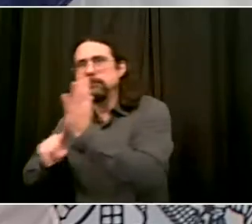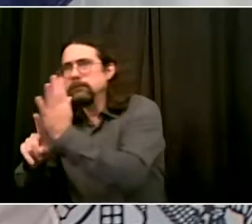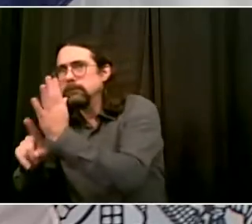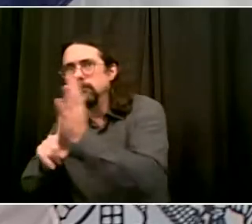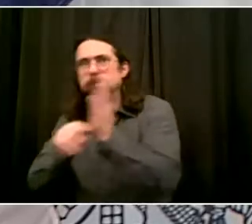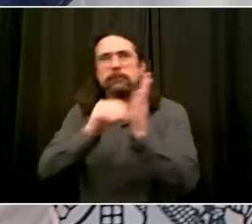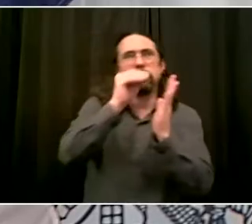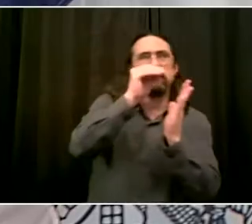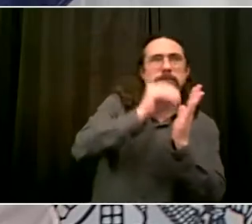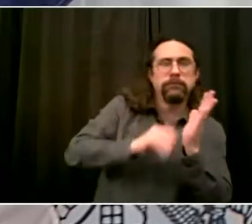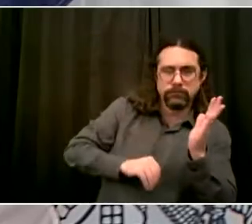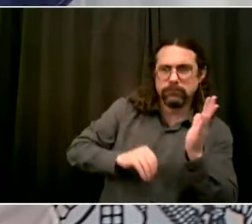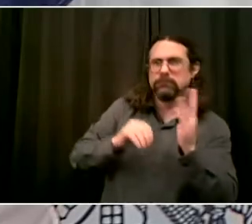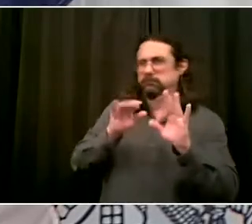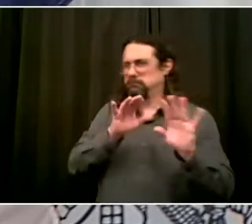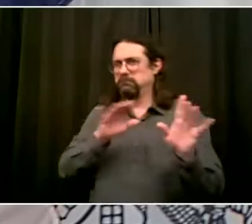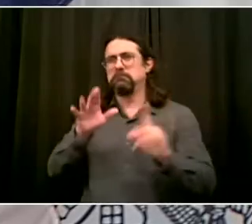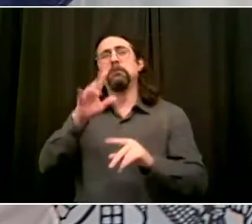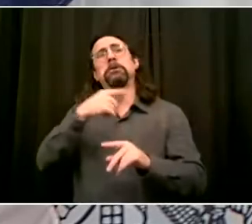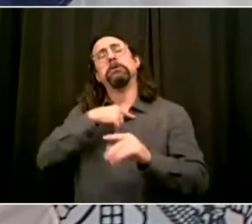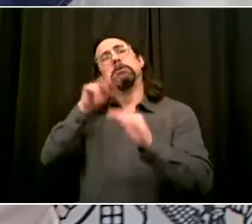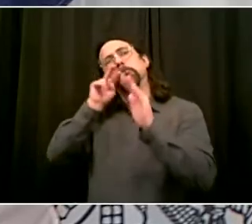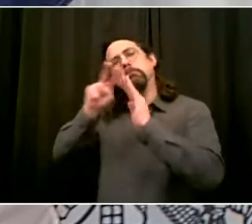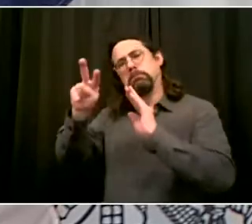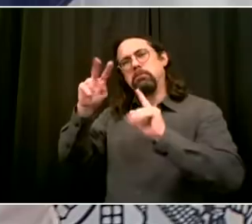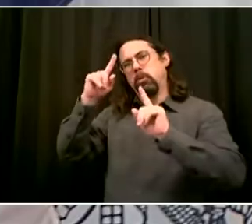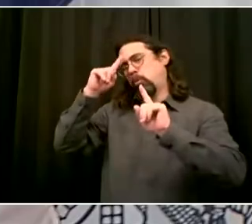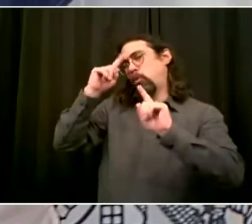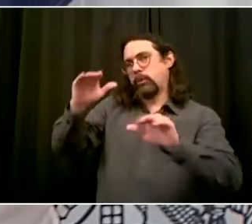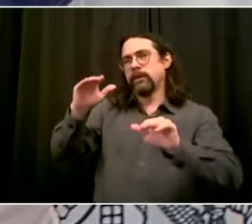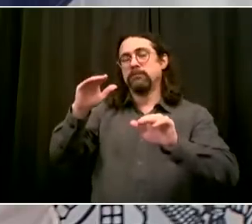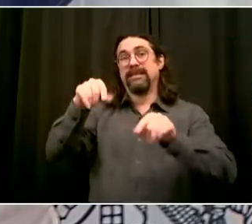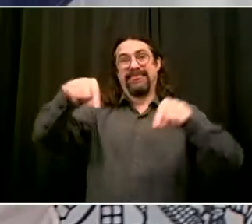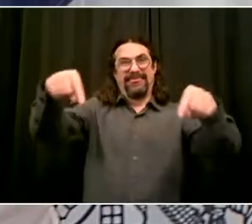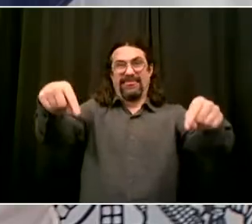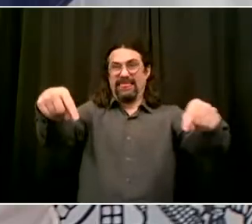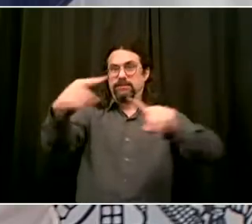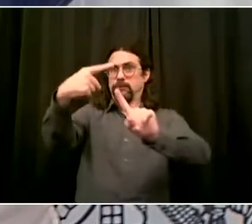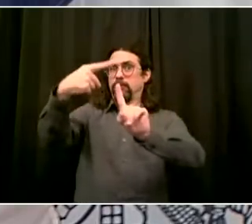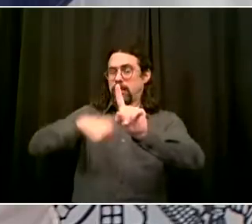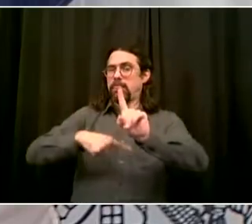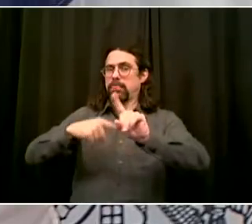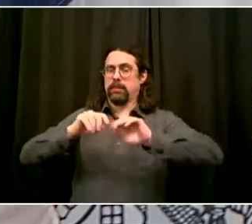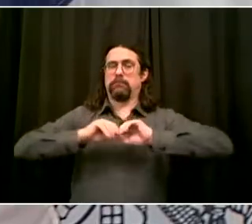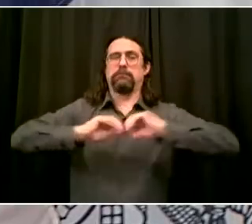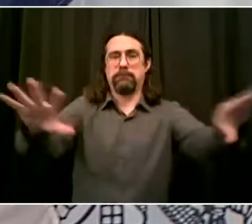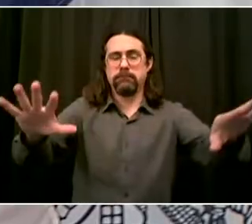BIGGER ISSUES. BUTUT I DO EXPECT SOMETHING THIS MONTH. GO AHEAD, MATT.